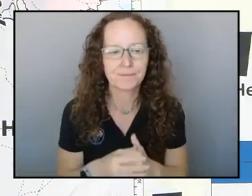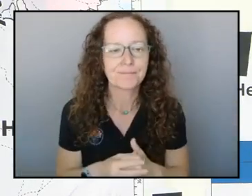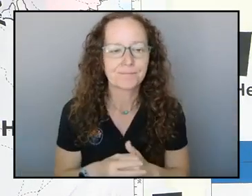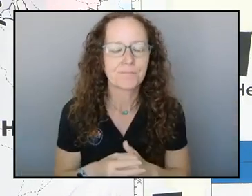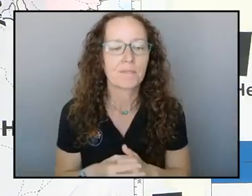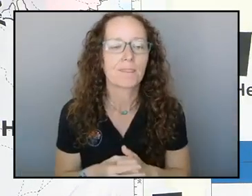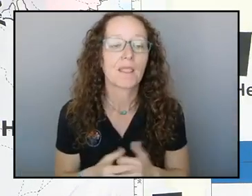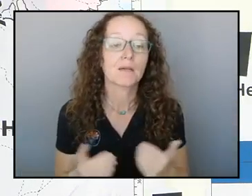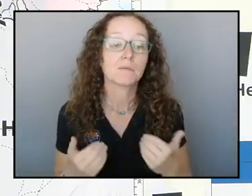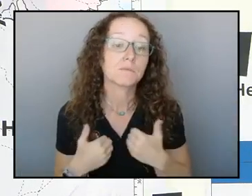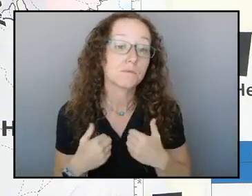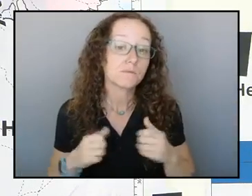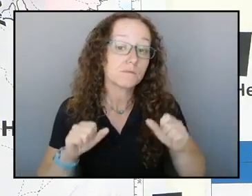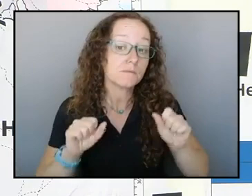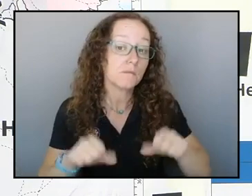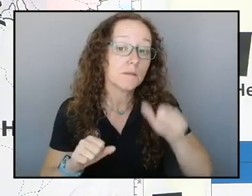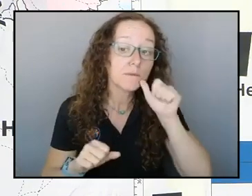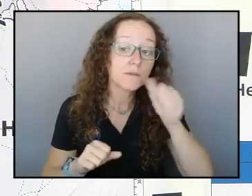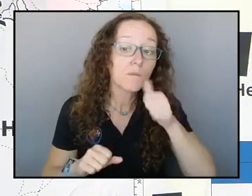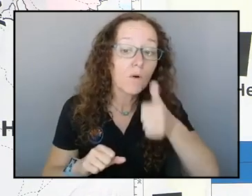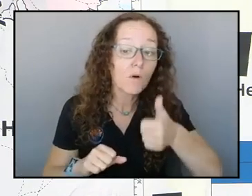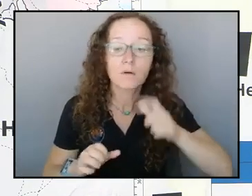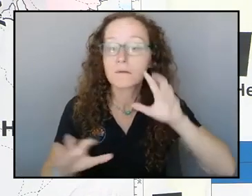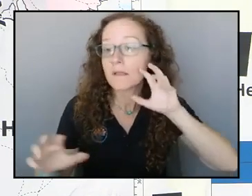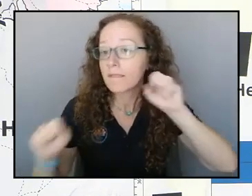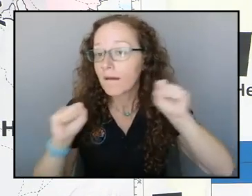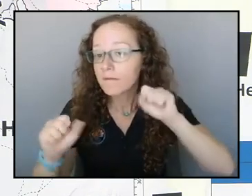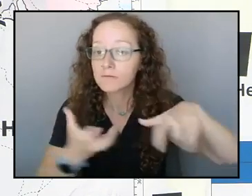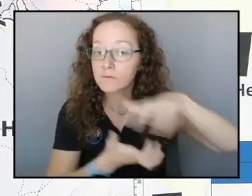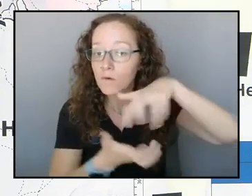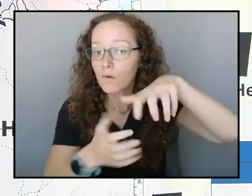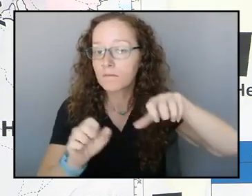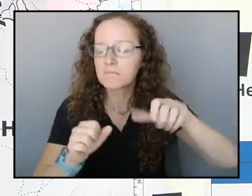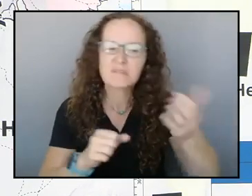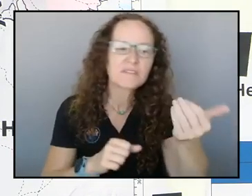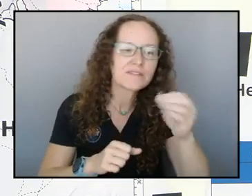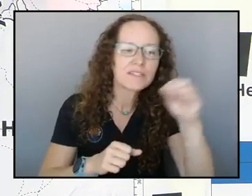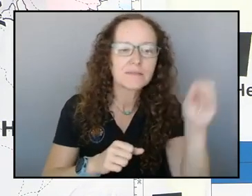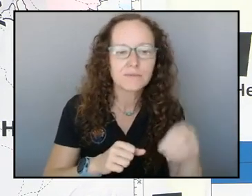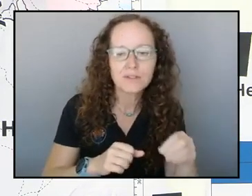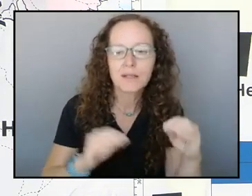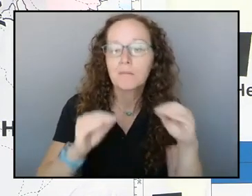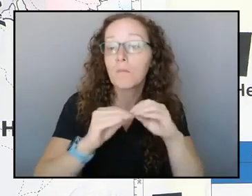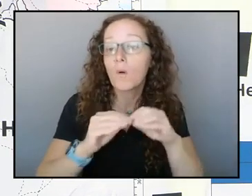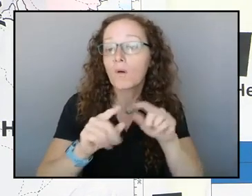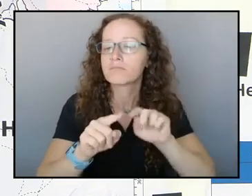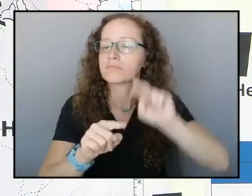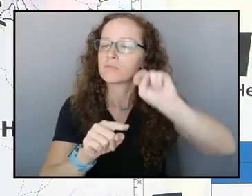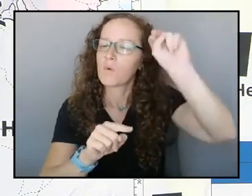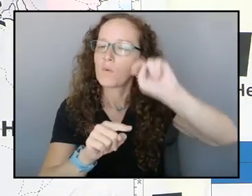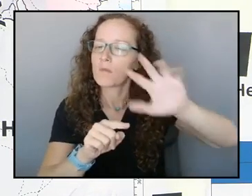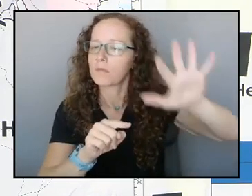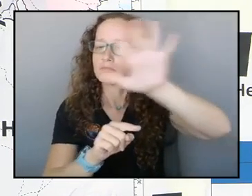thunder tomorrow. It's a little bit more favored up towards the North Zone. They're getting into more of a 20% chance of thunder